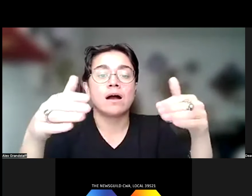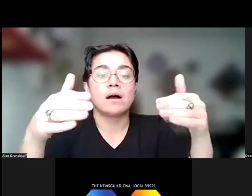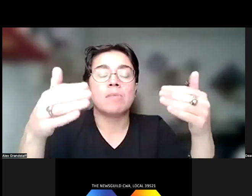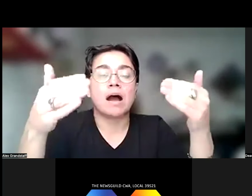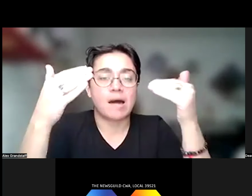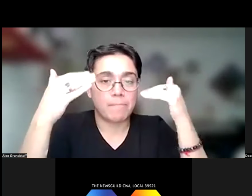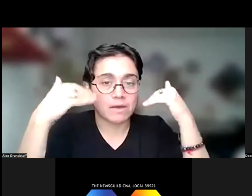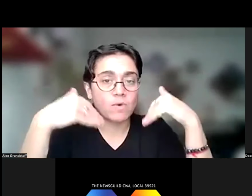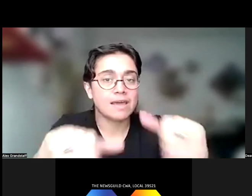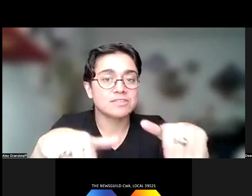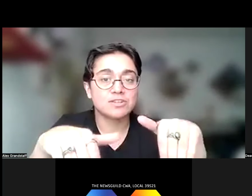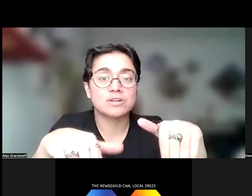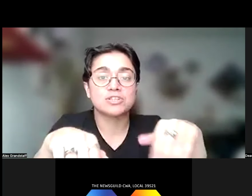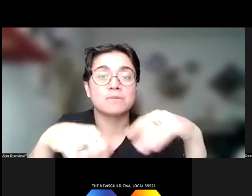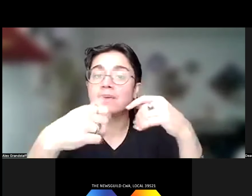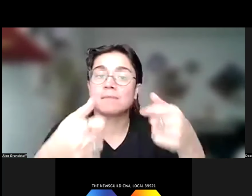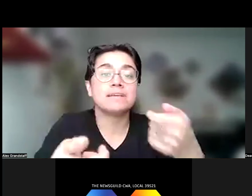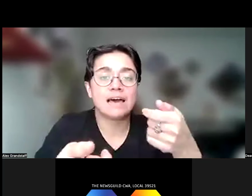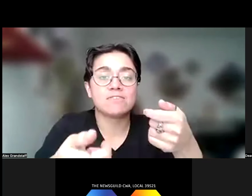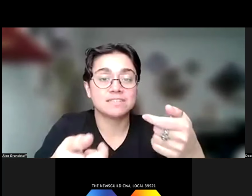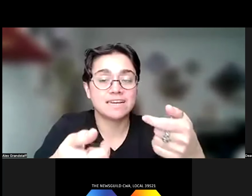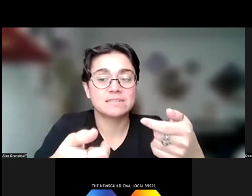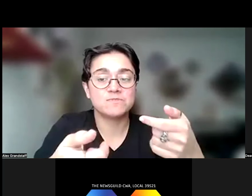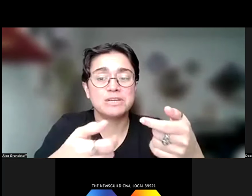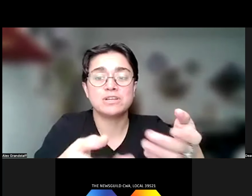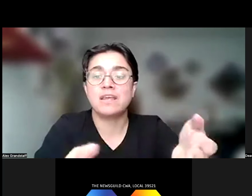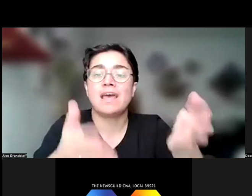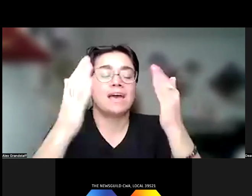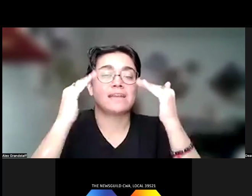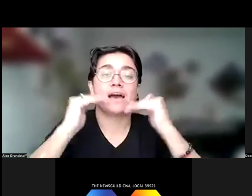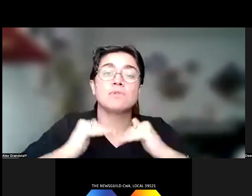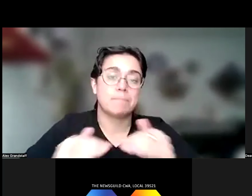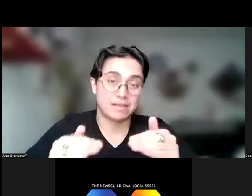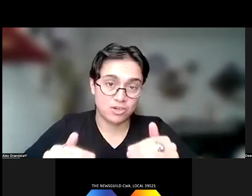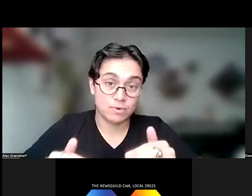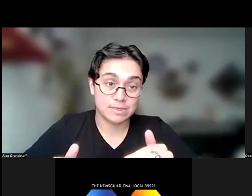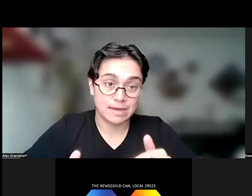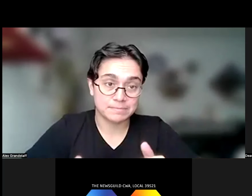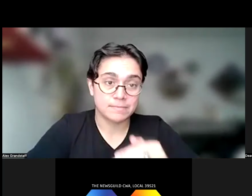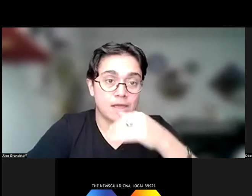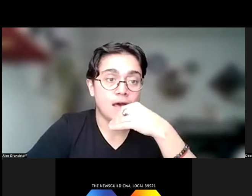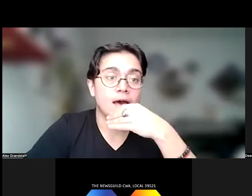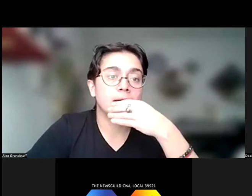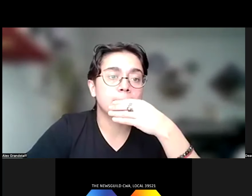build from there. In that meeting, and you get asked questions and you do not know the answers, it is okay to